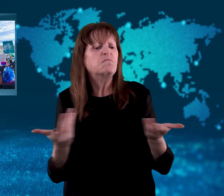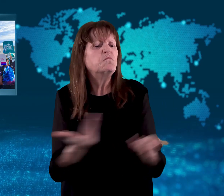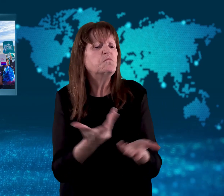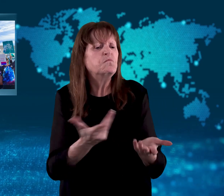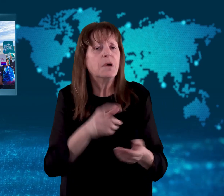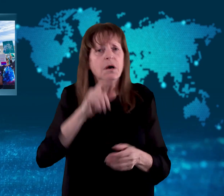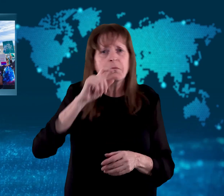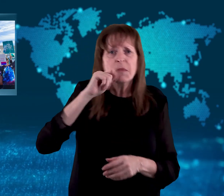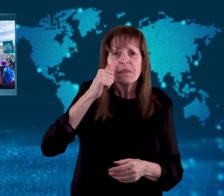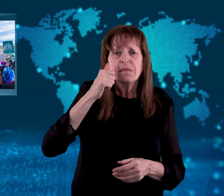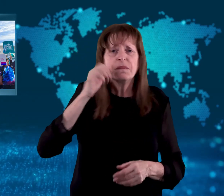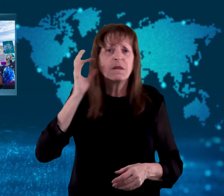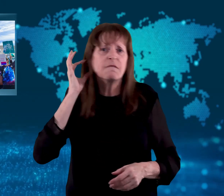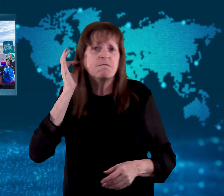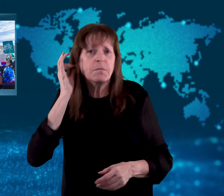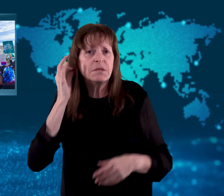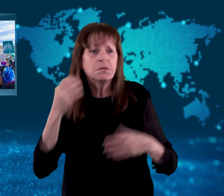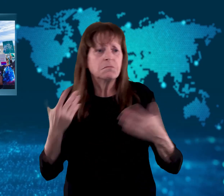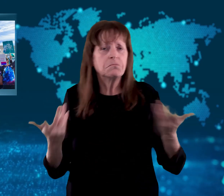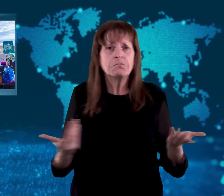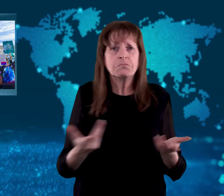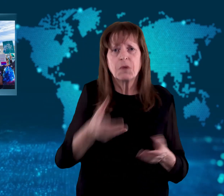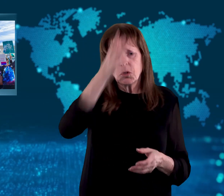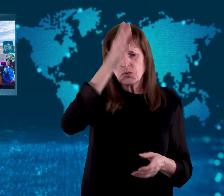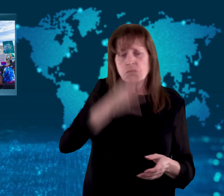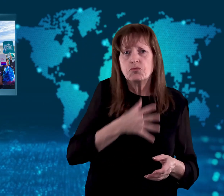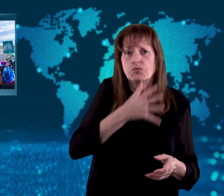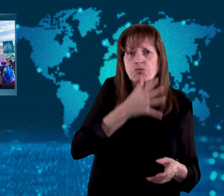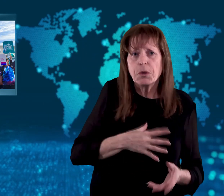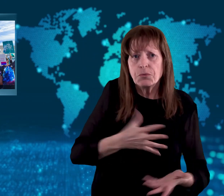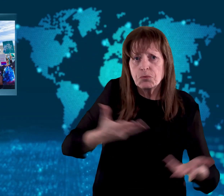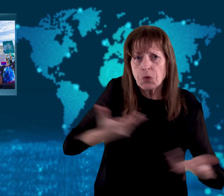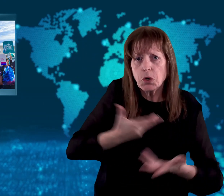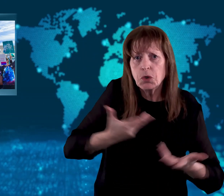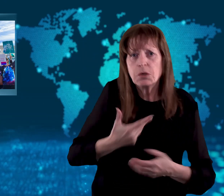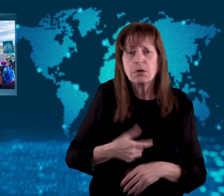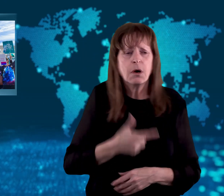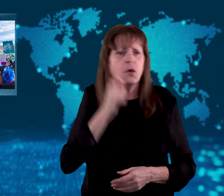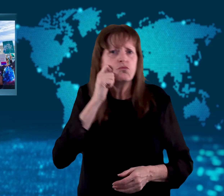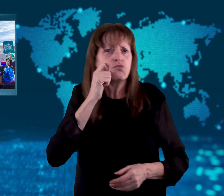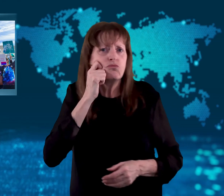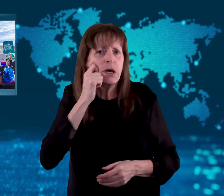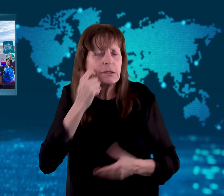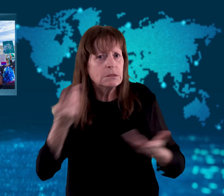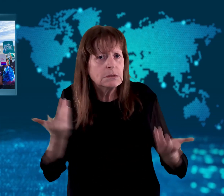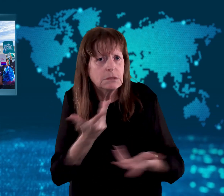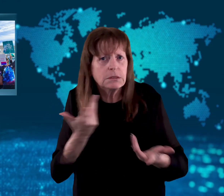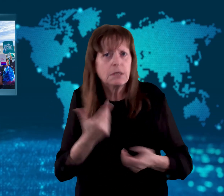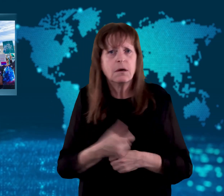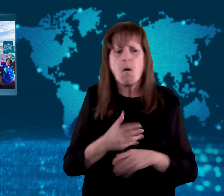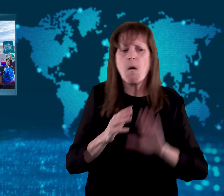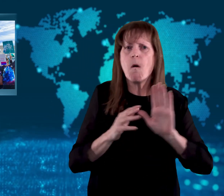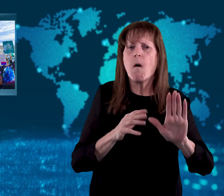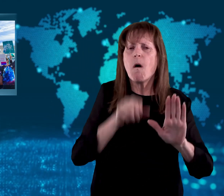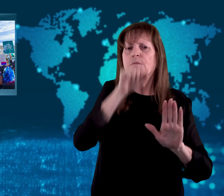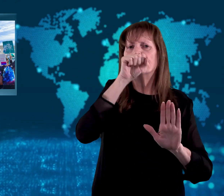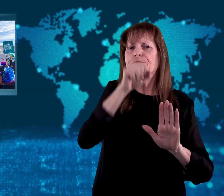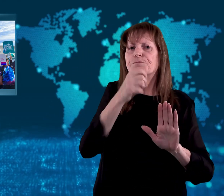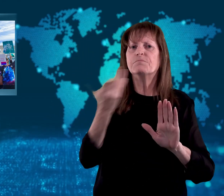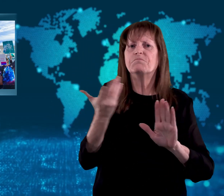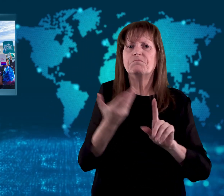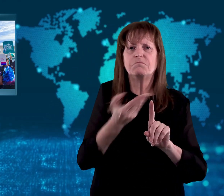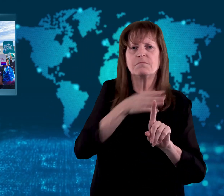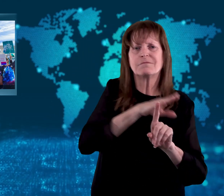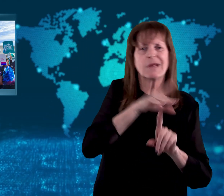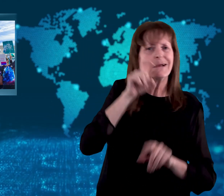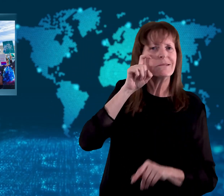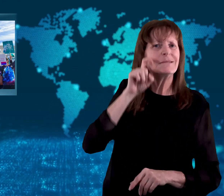The law requires businesses offer goods and services to customers regardless of